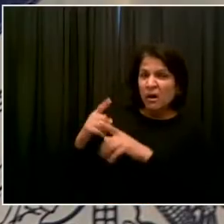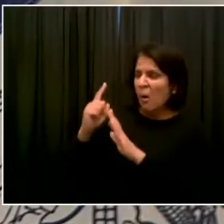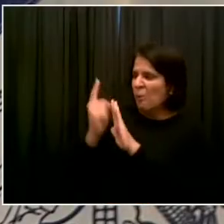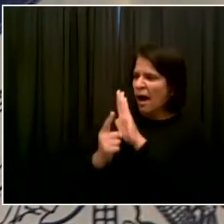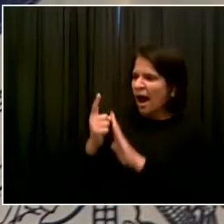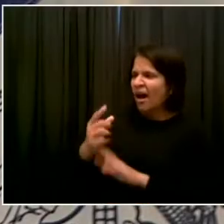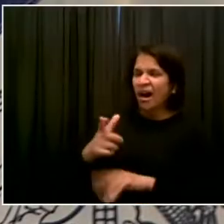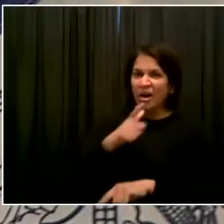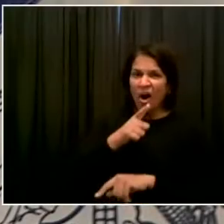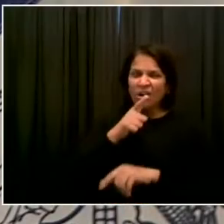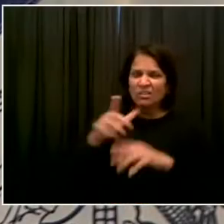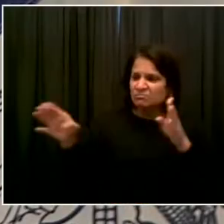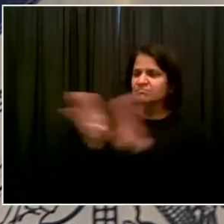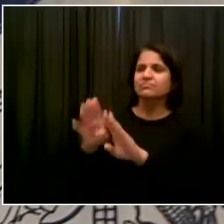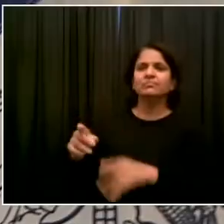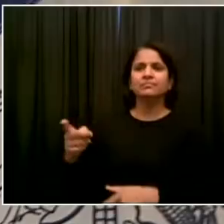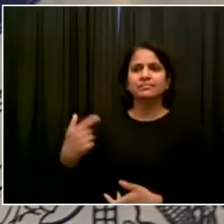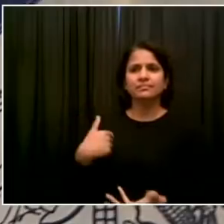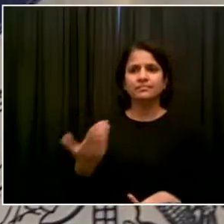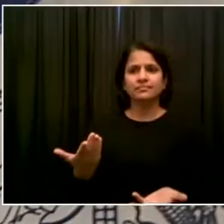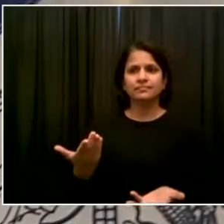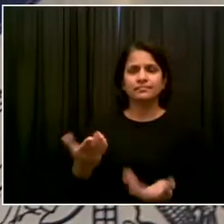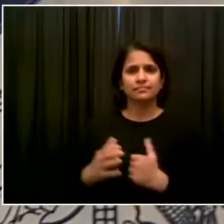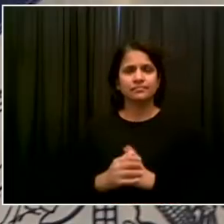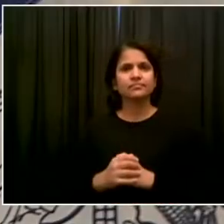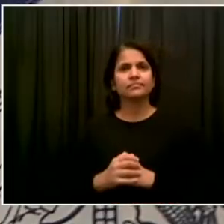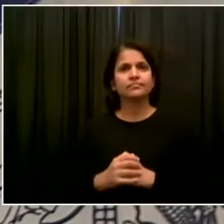LUNCH BREAK THIS WAS SATURDAY AFTERNOON.